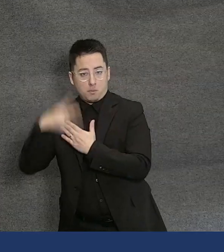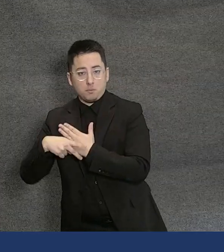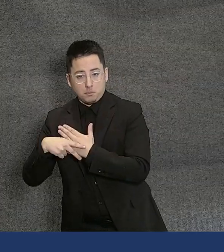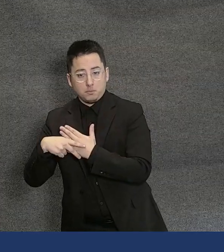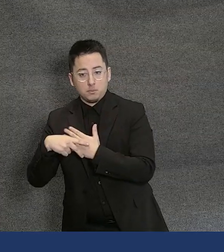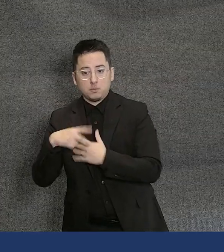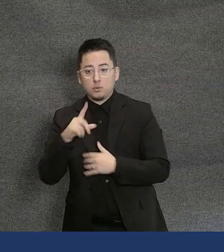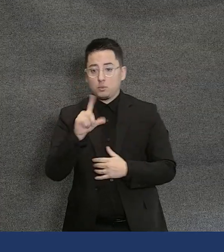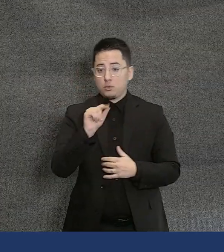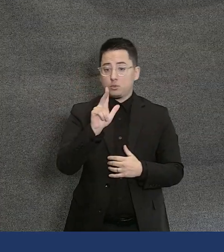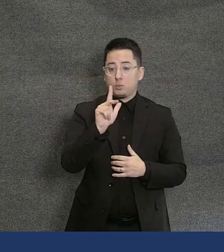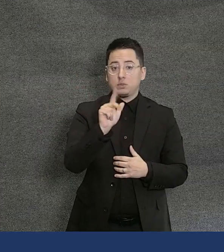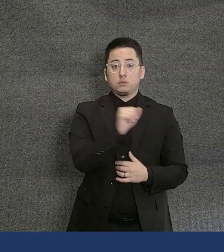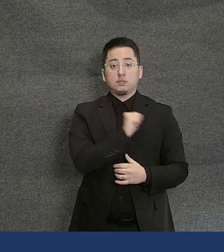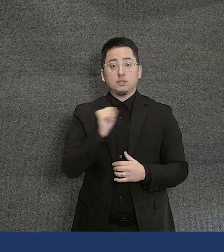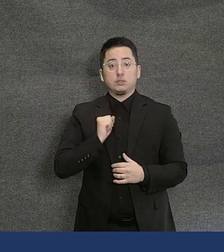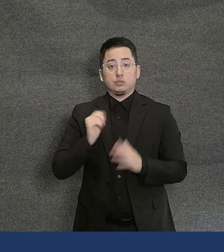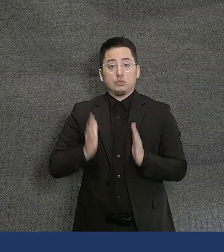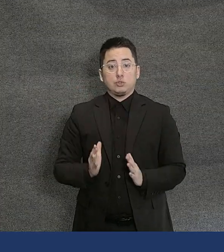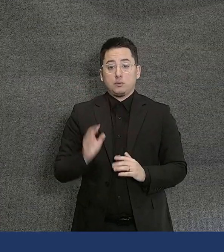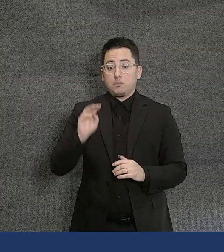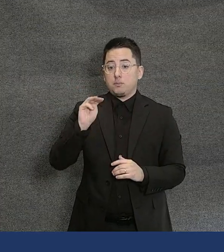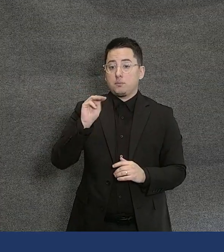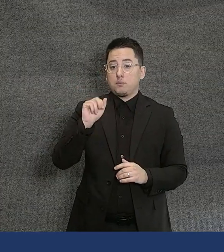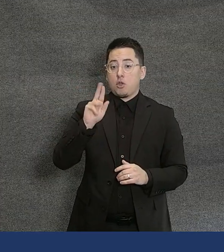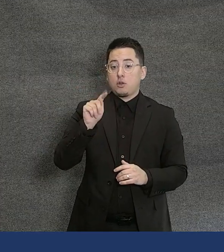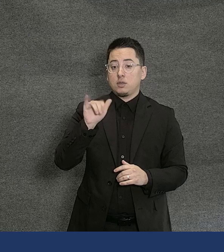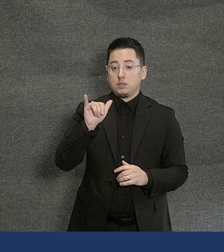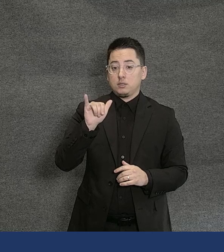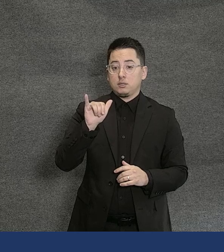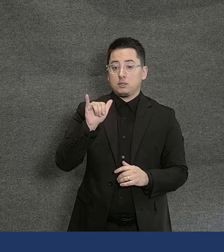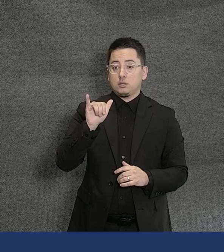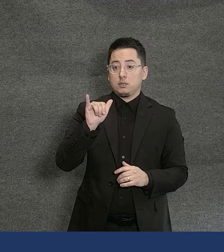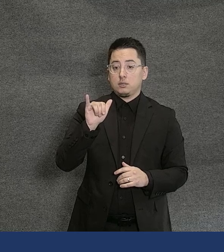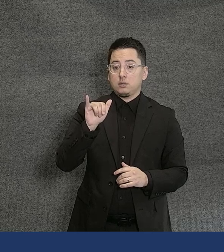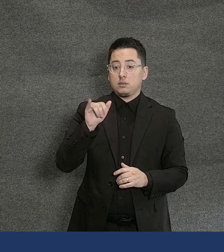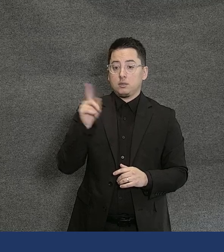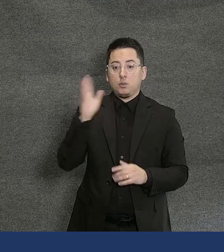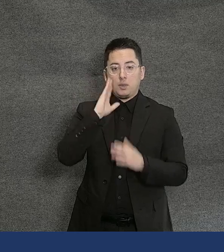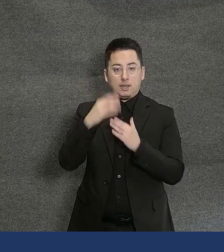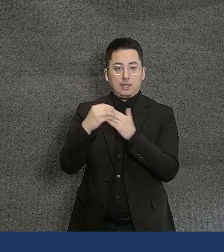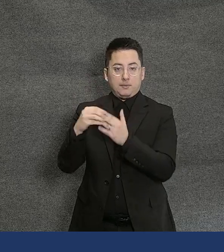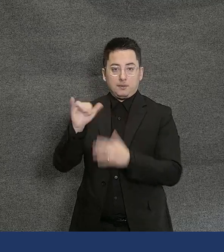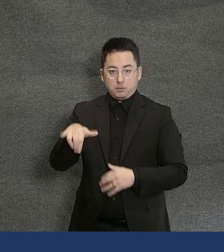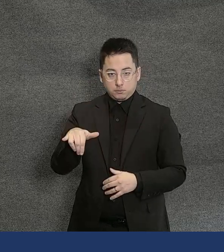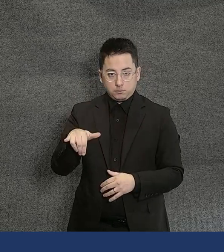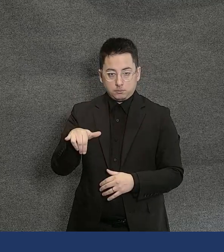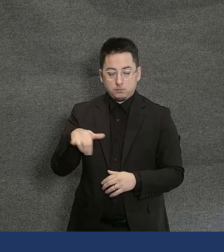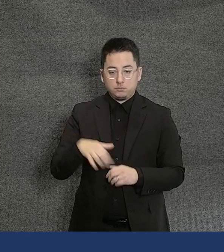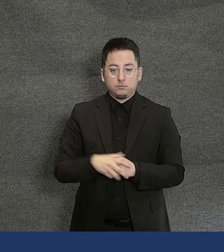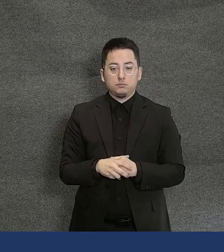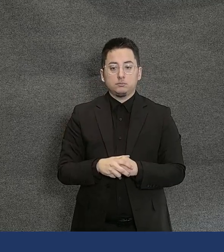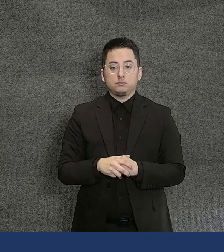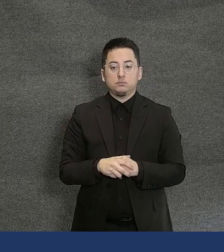I don't know who were the House author of the pilot. And that had to do with-- : Representative Moller. Oh, Kelly Moller, who